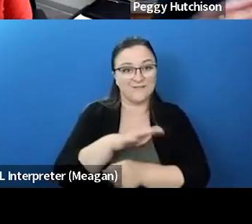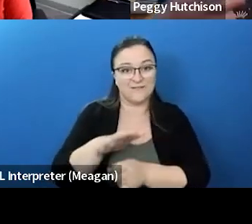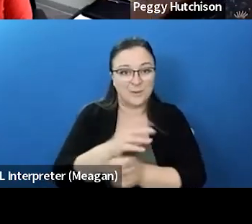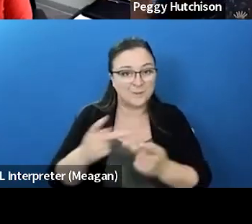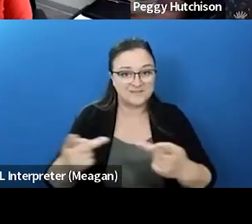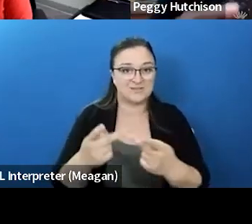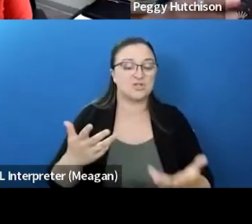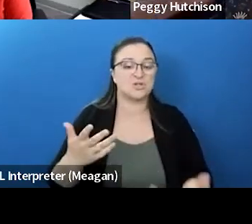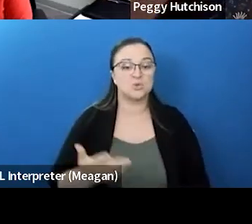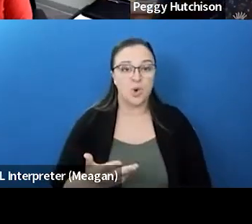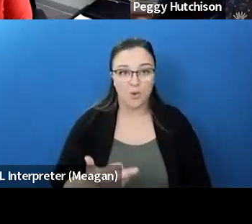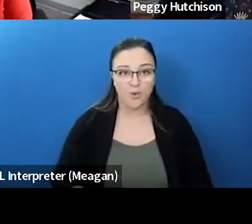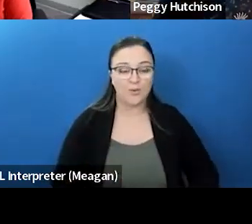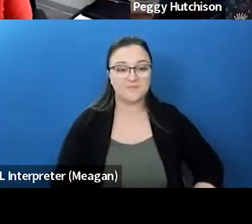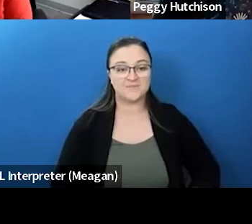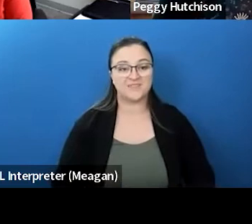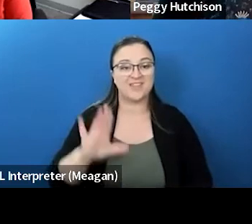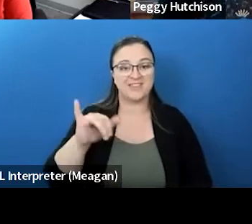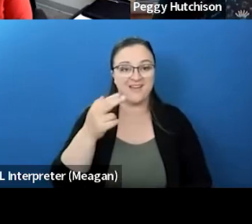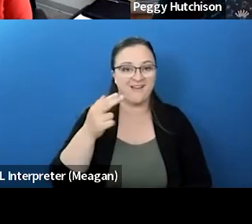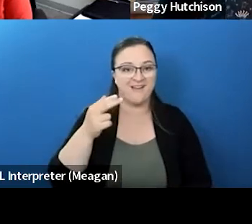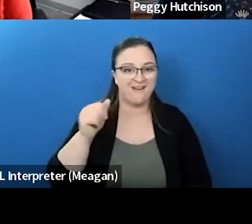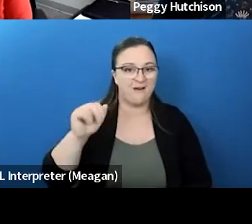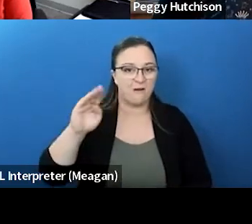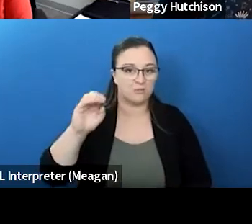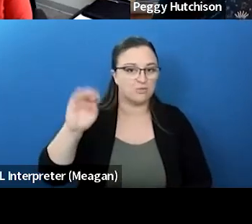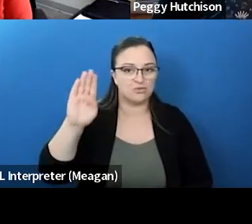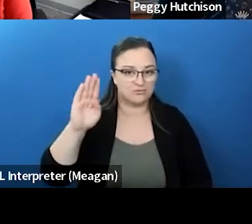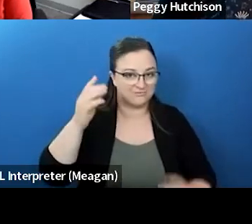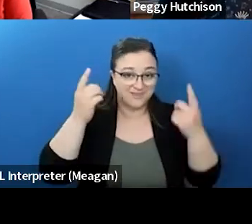So this kind of haboob happened. And we had to